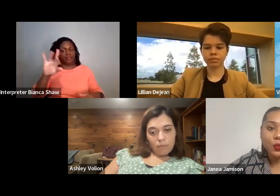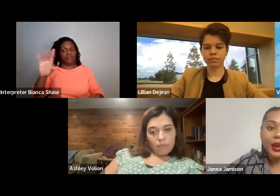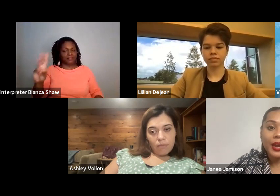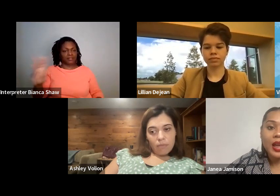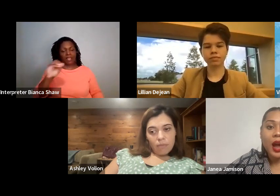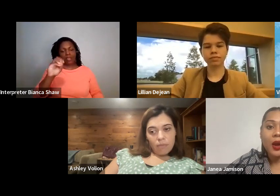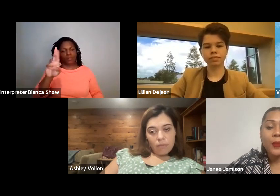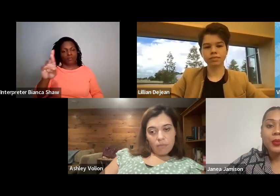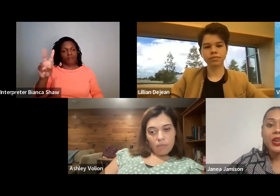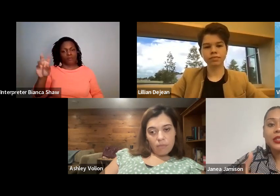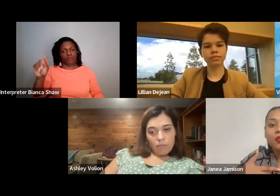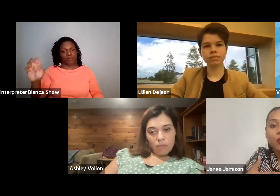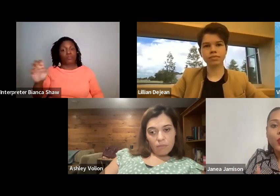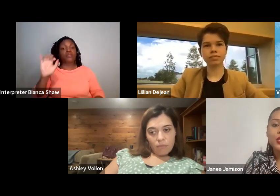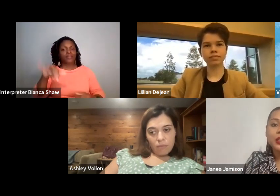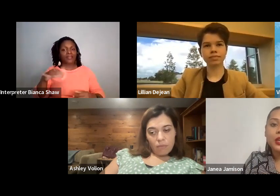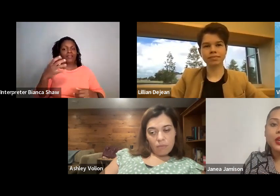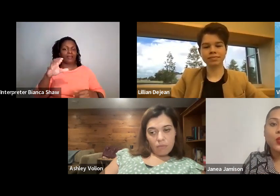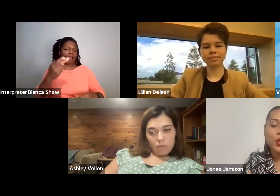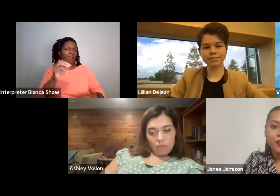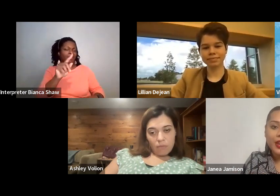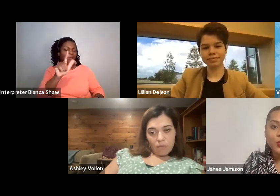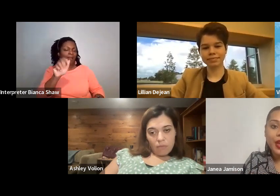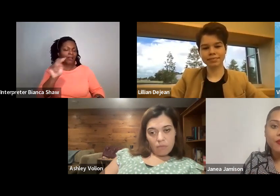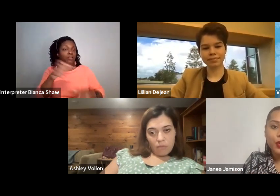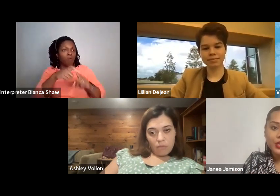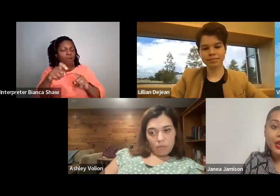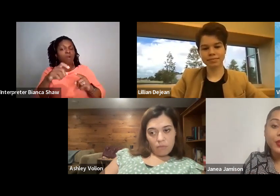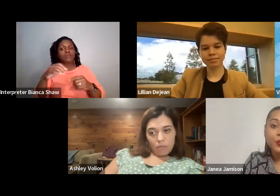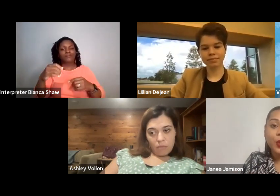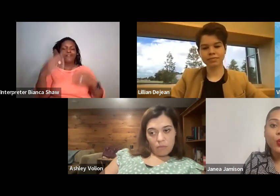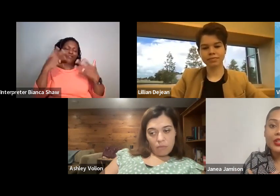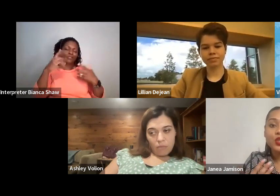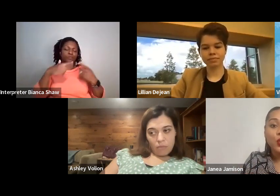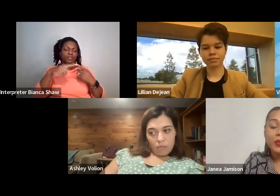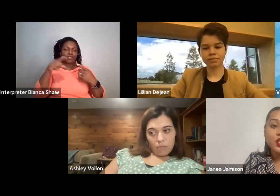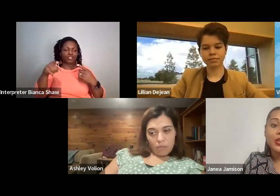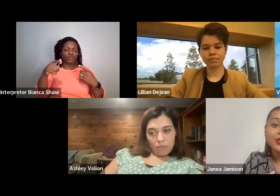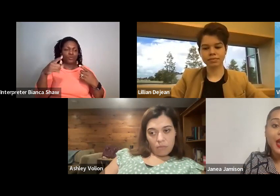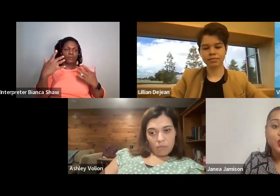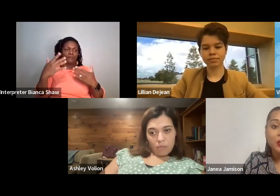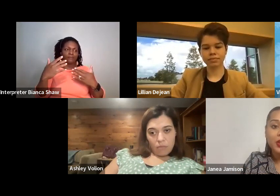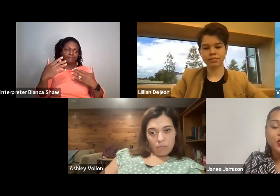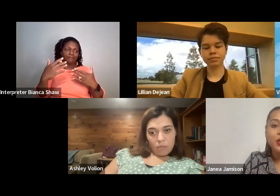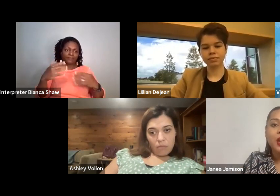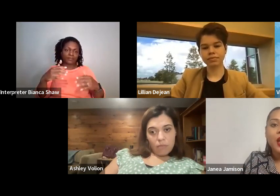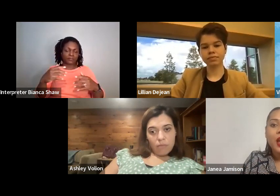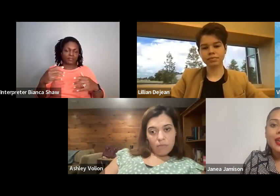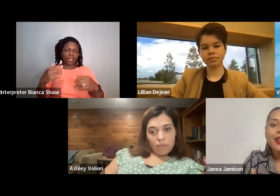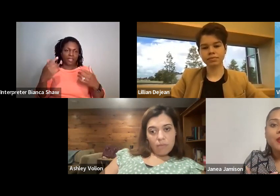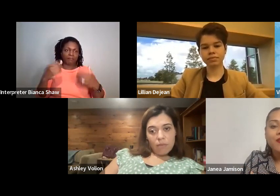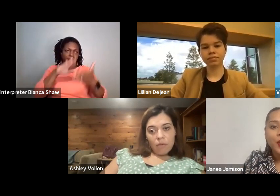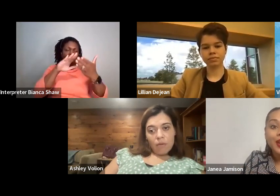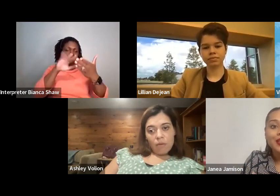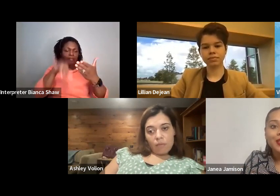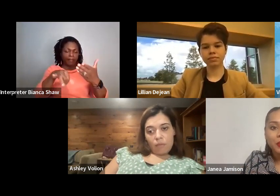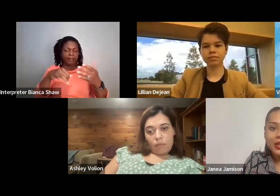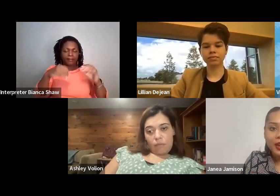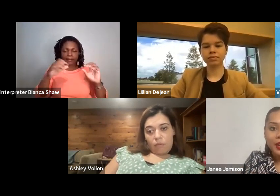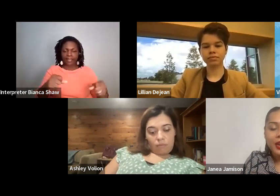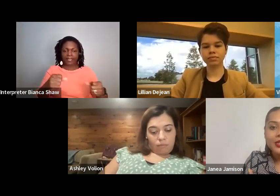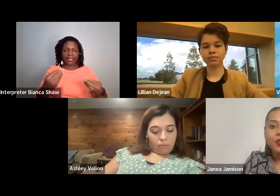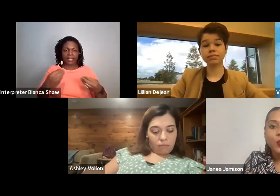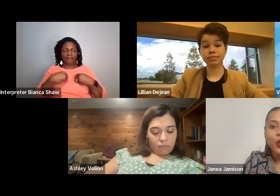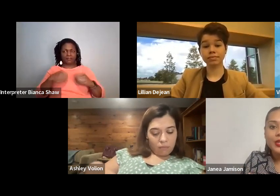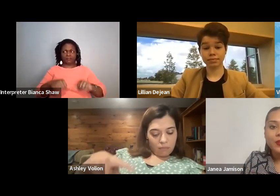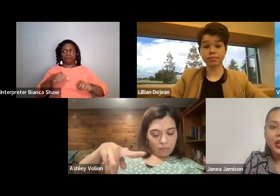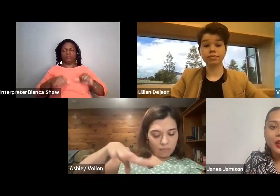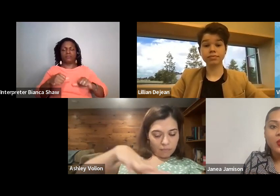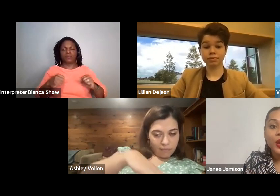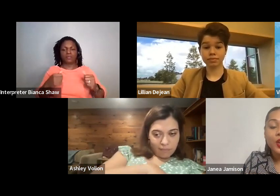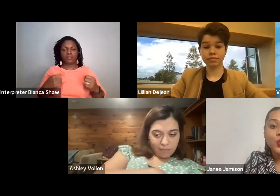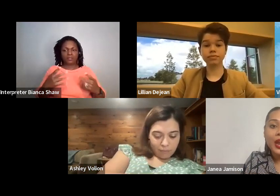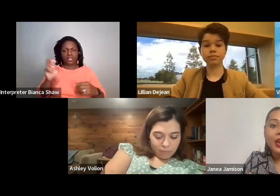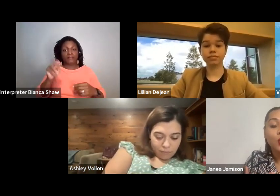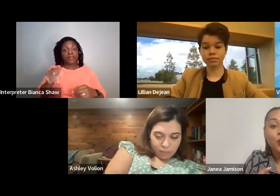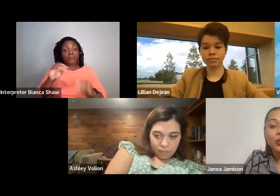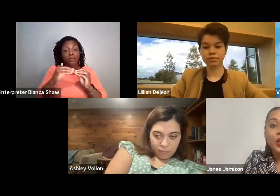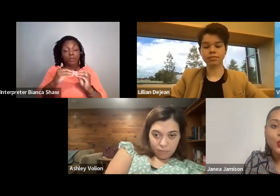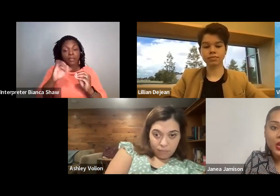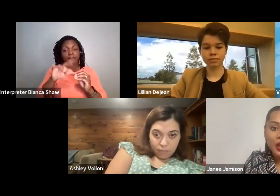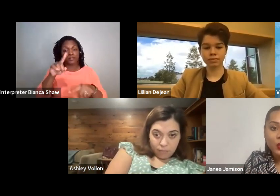Because, unfortunately, when you're faced with adversity, at the poll, as Tori mentioned as Ashley mentioned, it can be very intimidating, and it's even more intimidating when you can't thoroughly